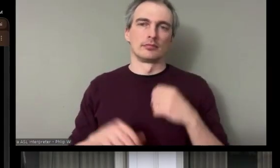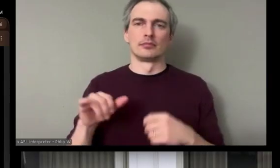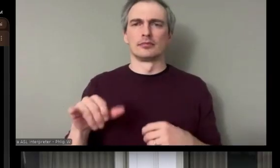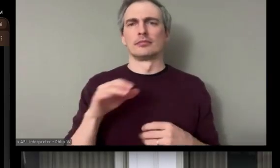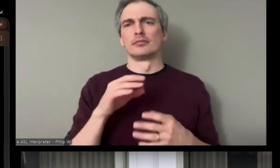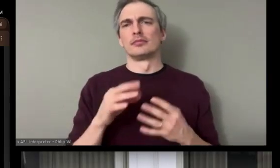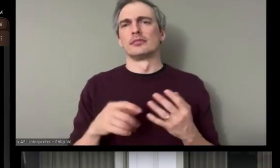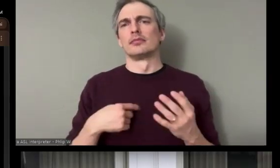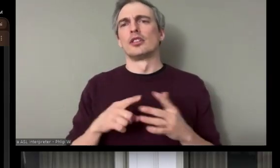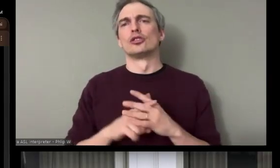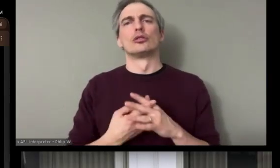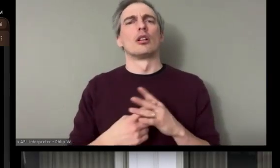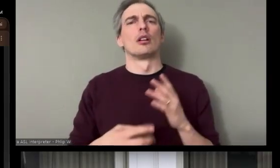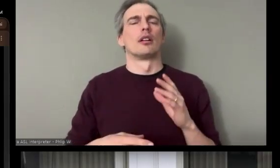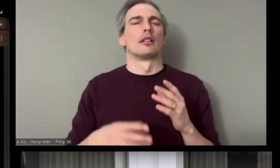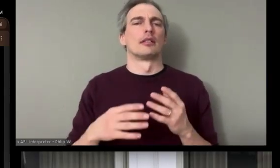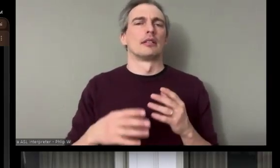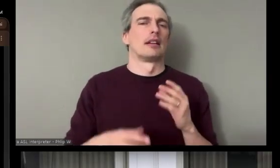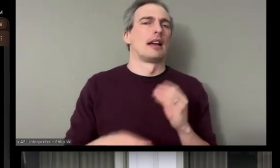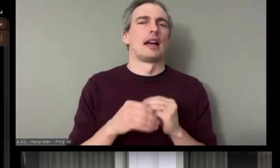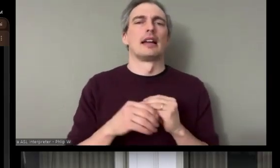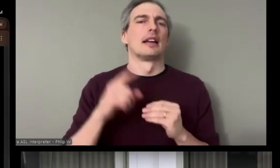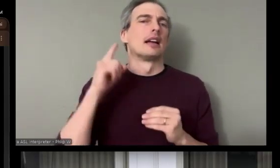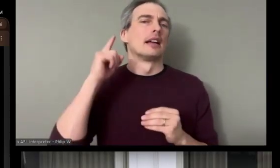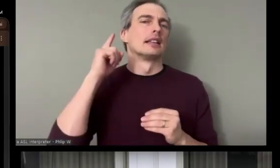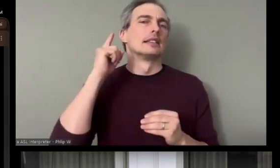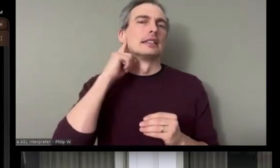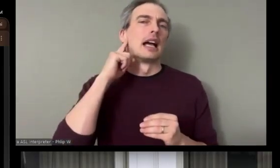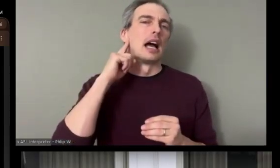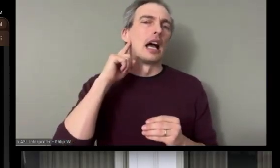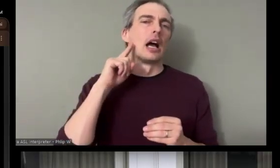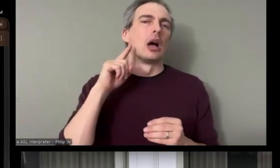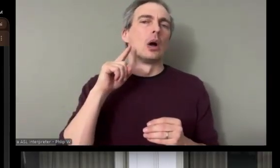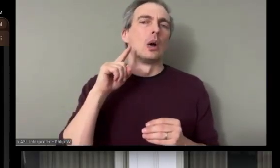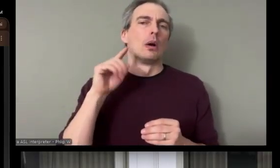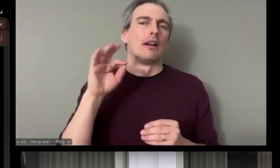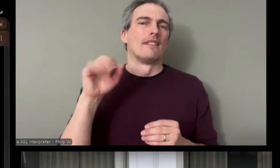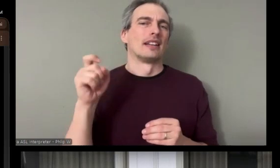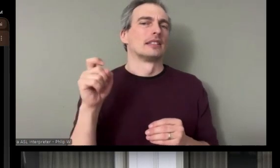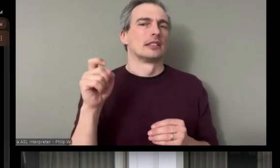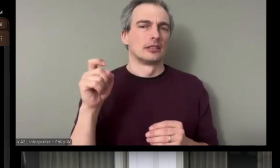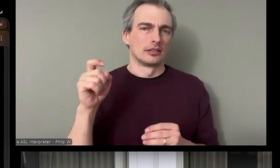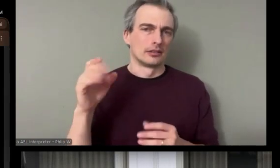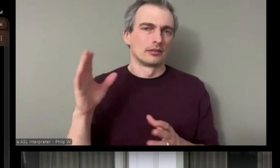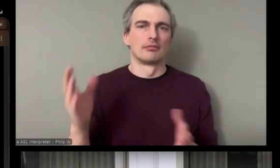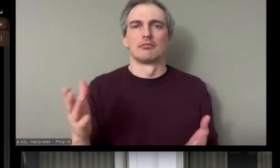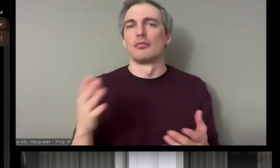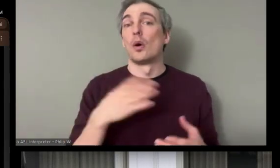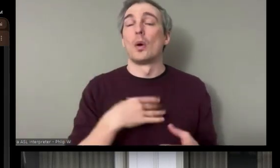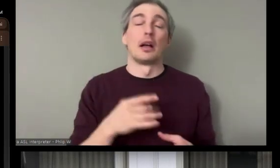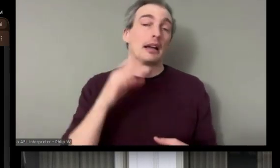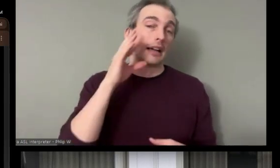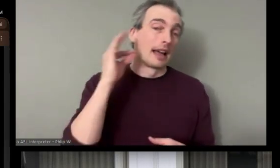So that the person, as they roll into... Oh, and then... Do you like cats or dogs? Let's see... This one...